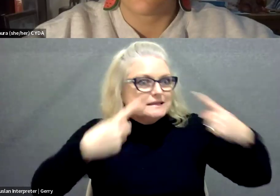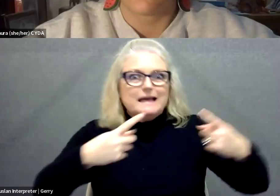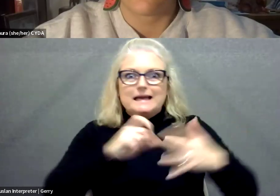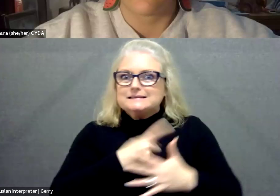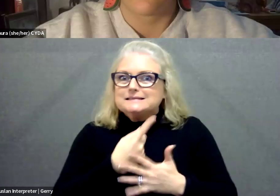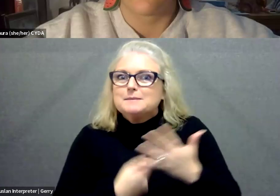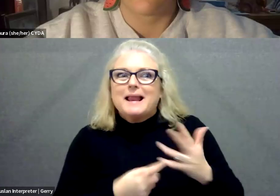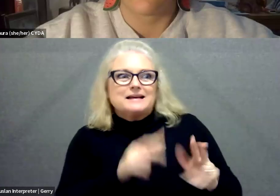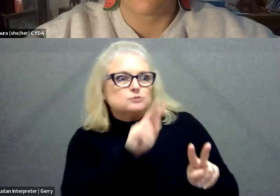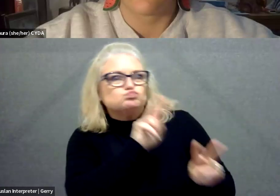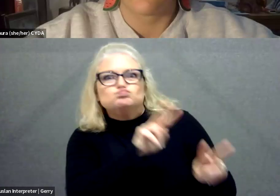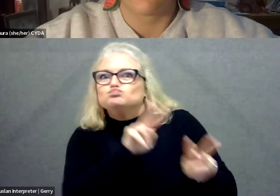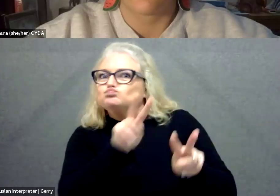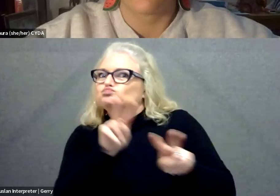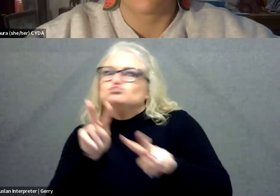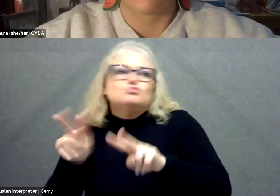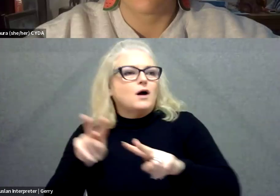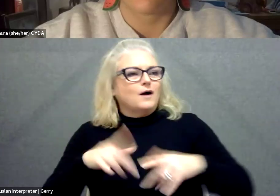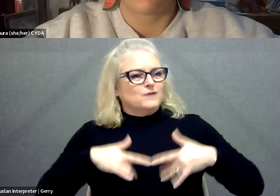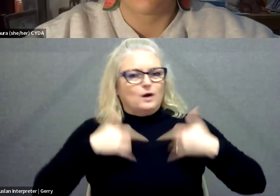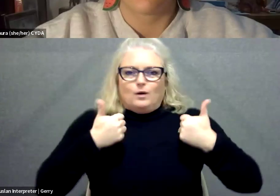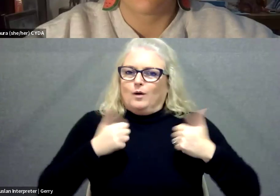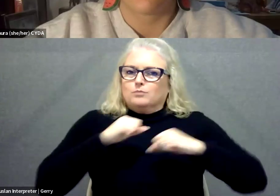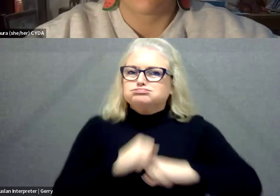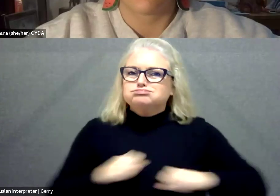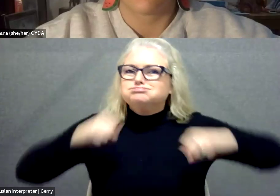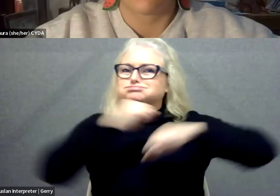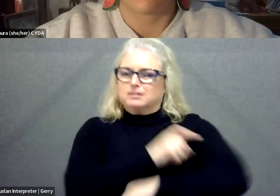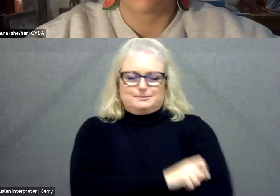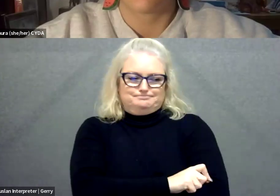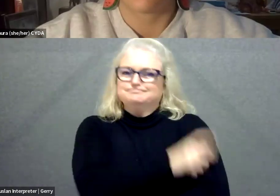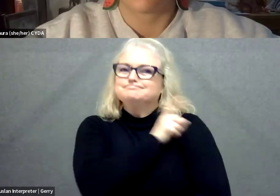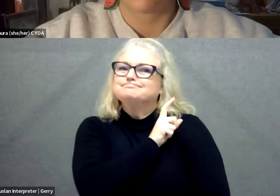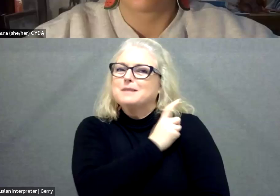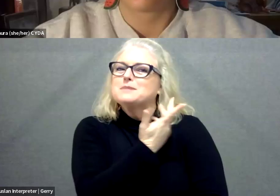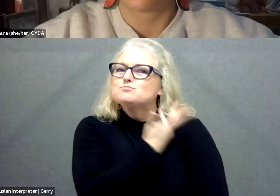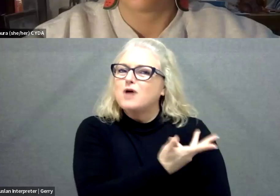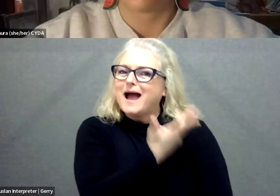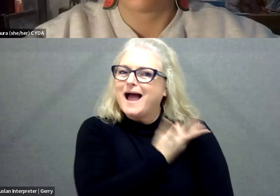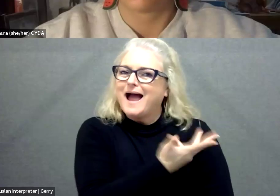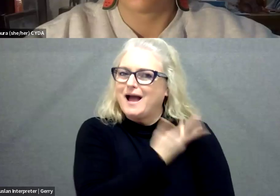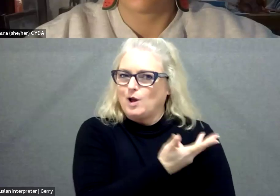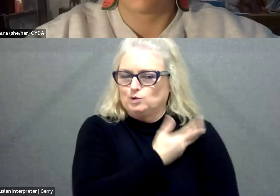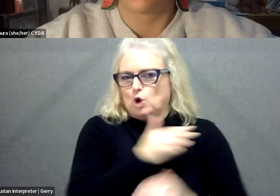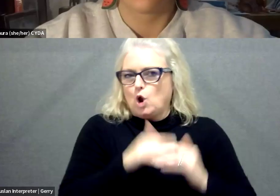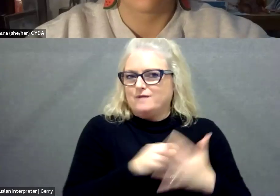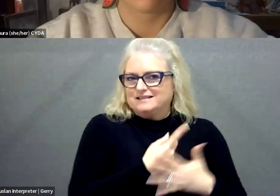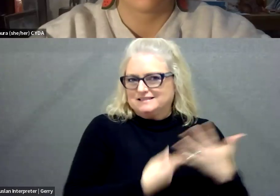can help us feel more confident and have pride in who we are and have pride in our disability. Then